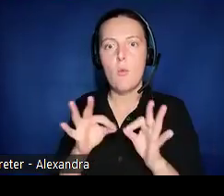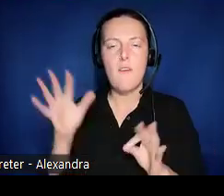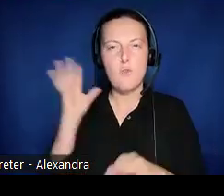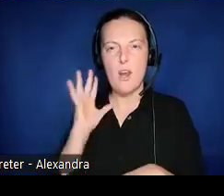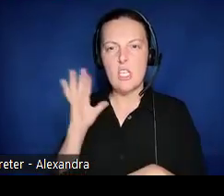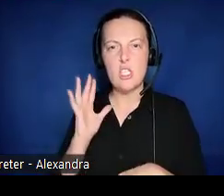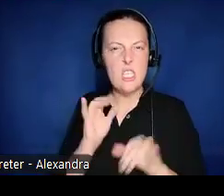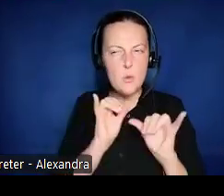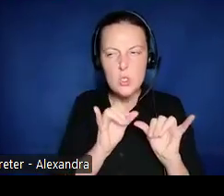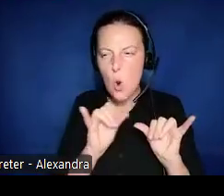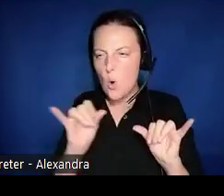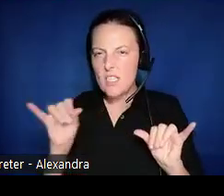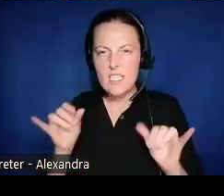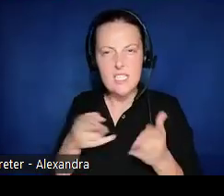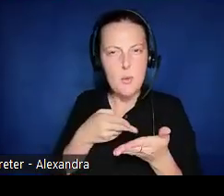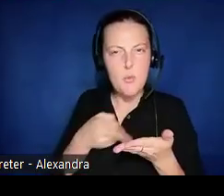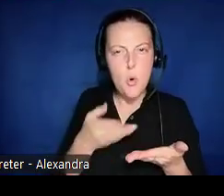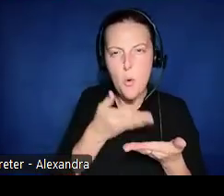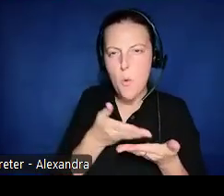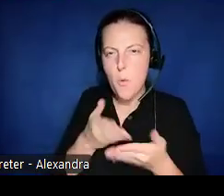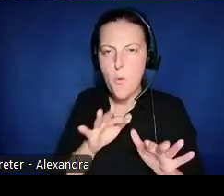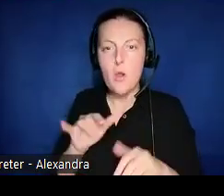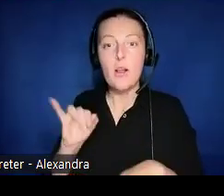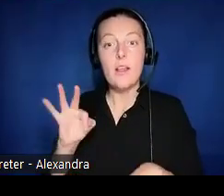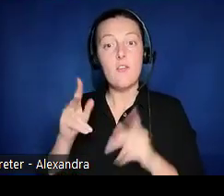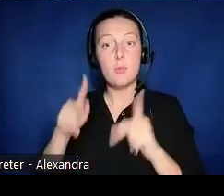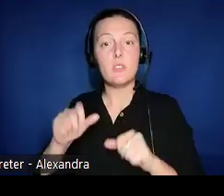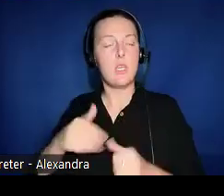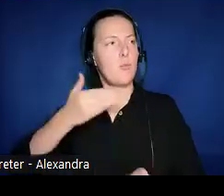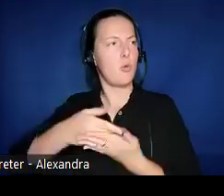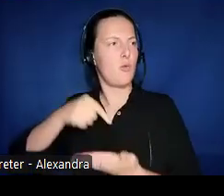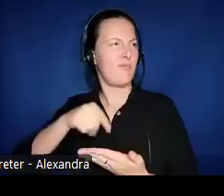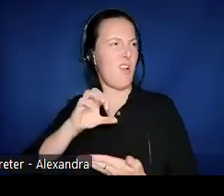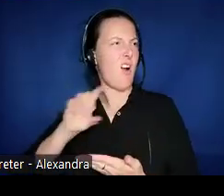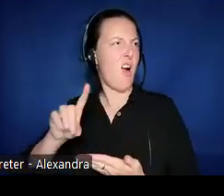that anyone who could prove that they were odd or broken uh in some kind of way uh had committed a